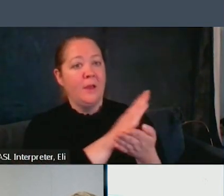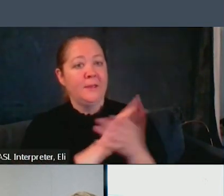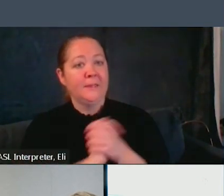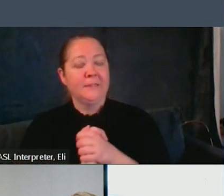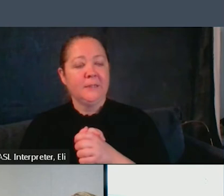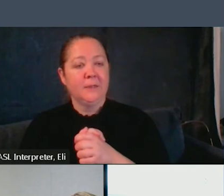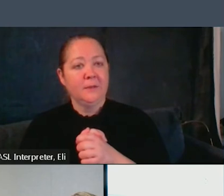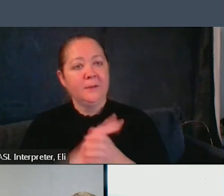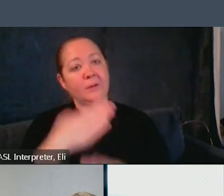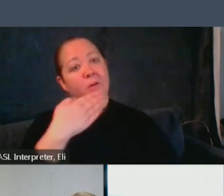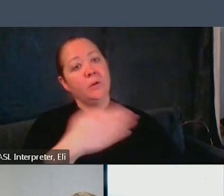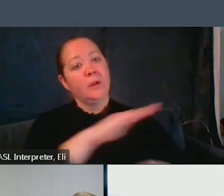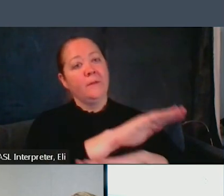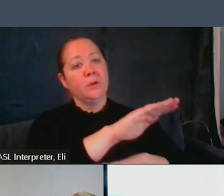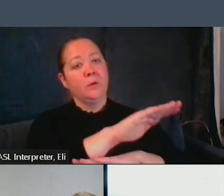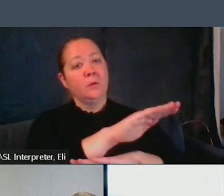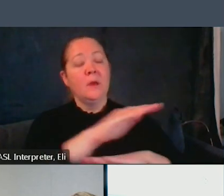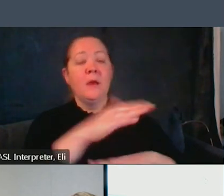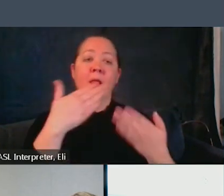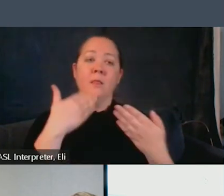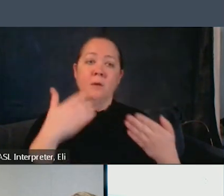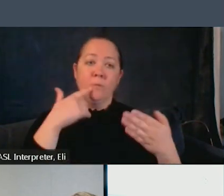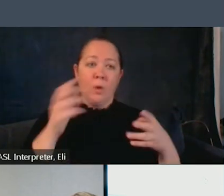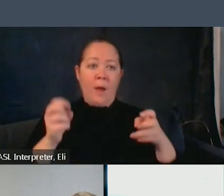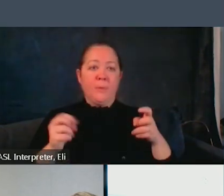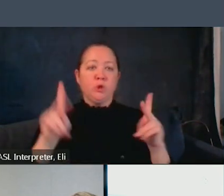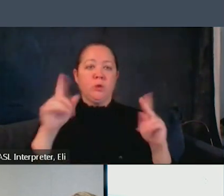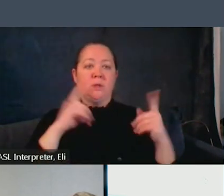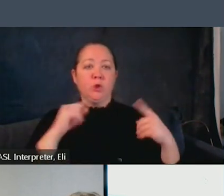Good afternoon. And thank you for the opportunity to speak about my opposition,